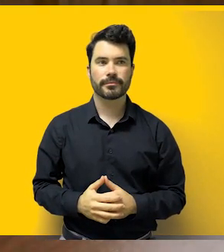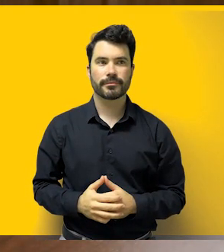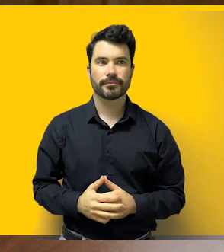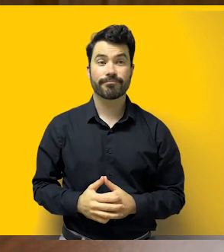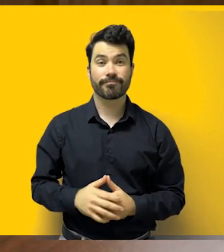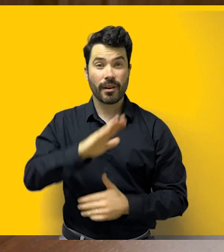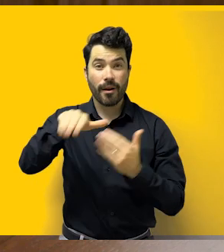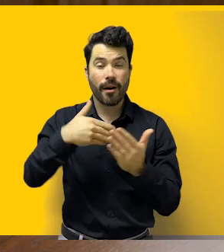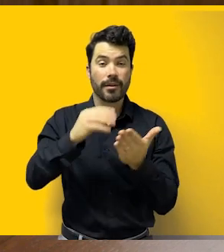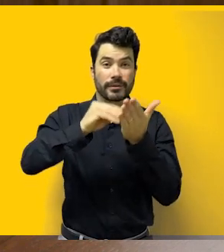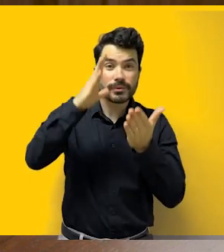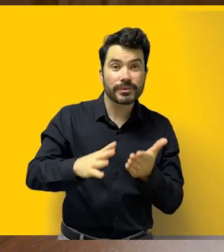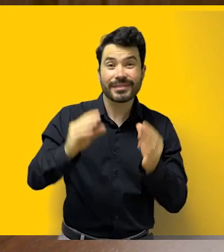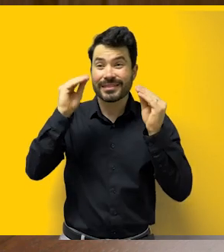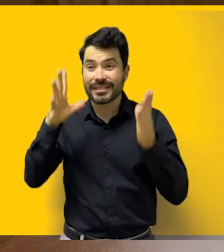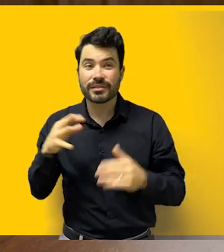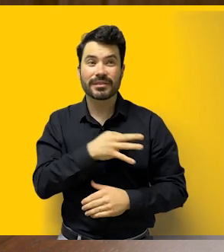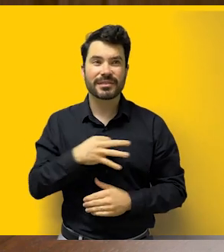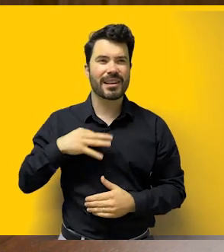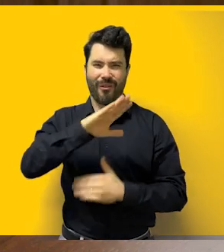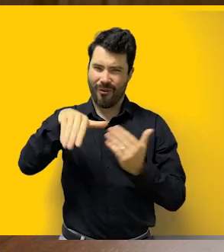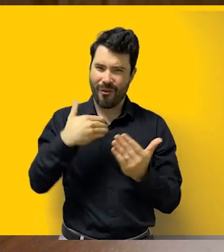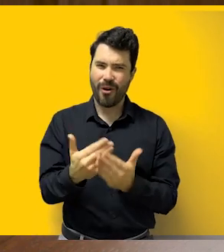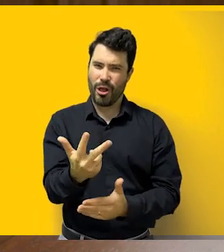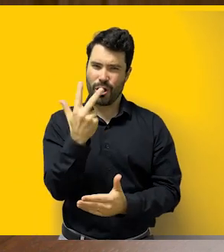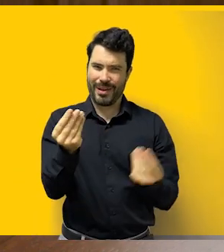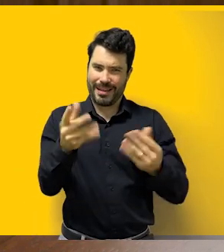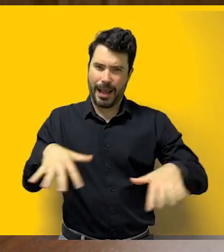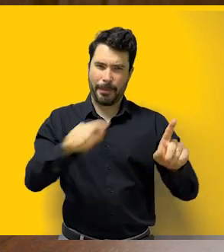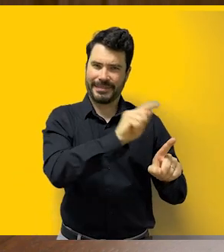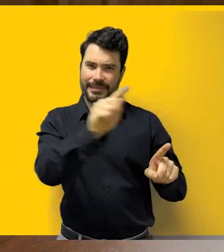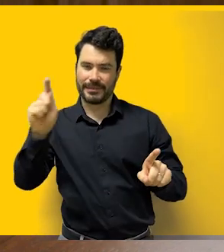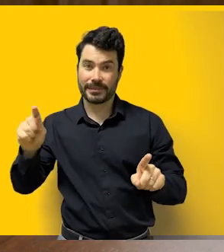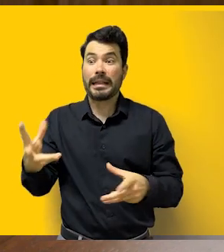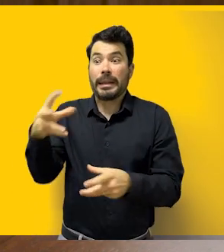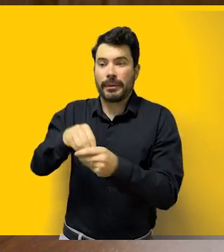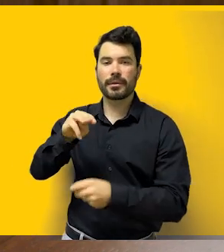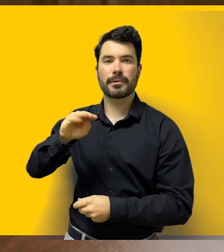All students, faculty and staff on the three U of M campuses, including Michigan Medicine,